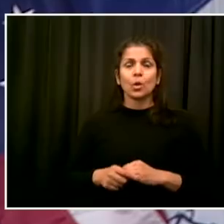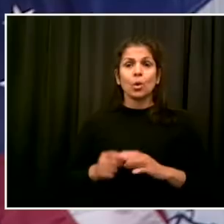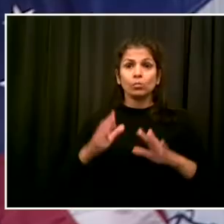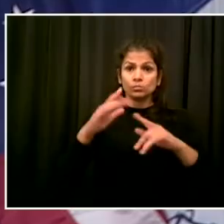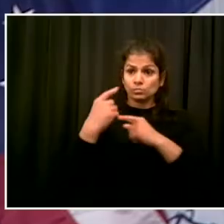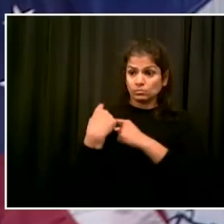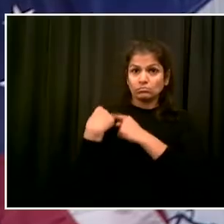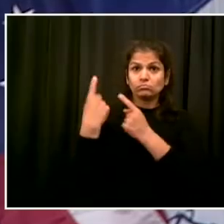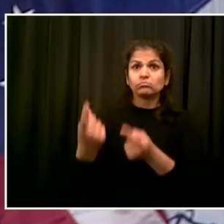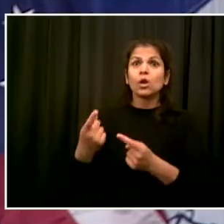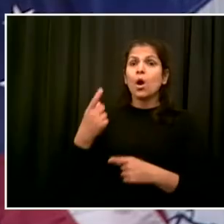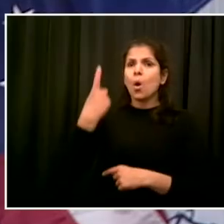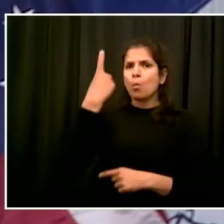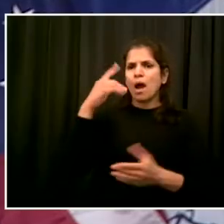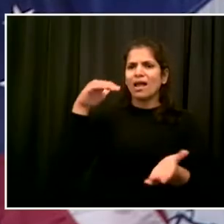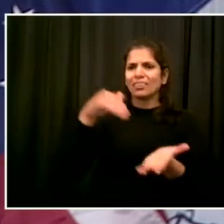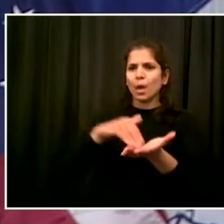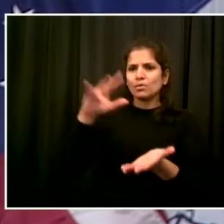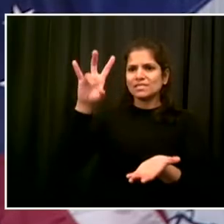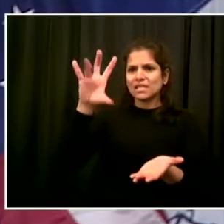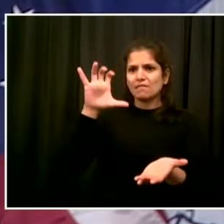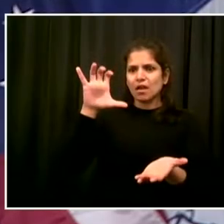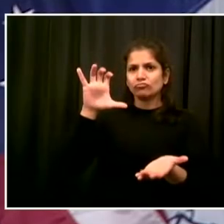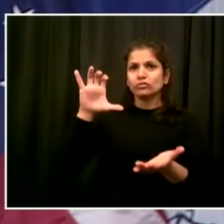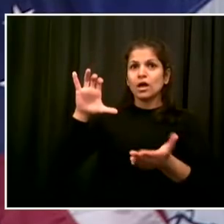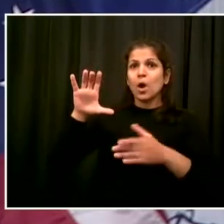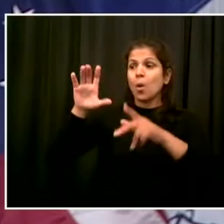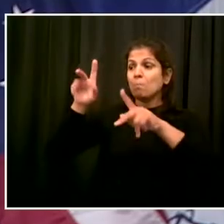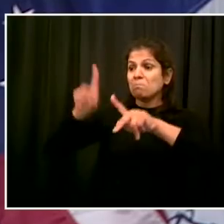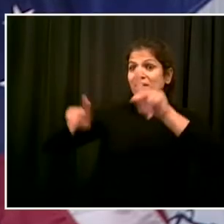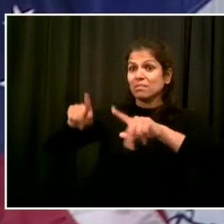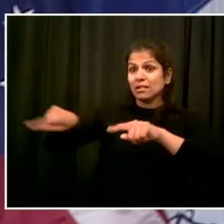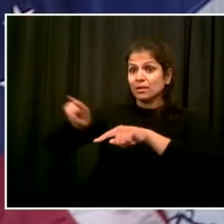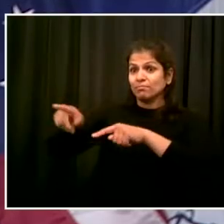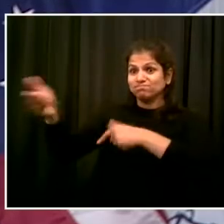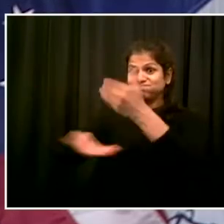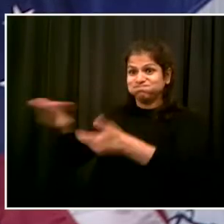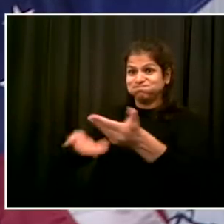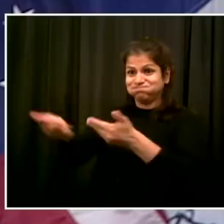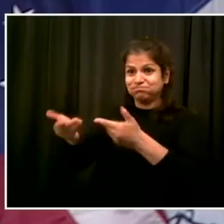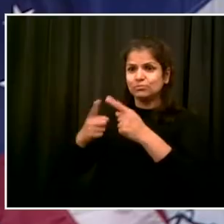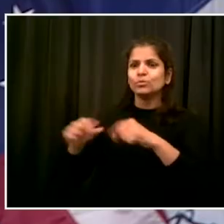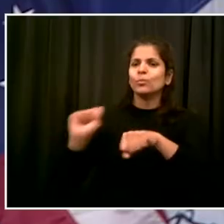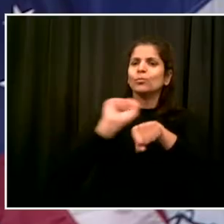ACCOUNTS FOR THE